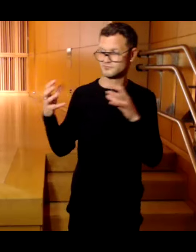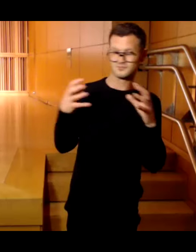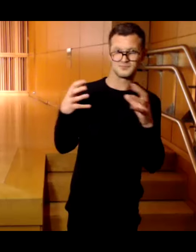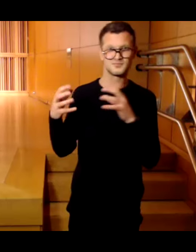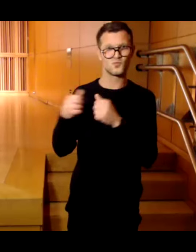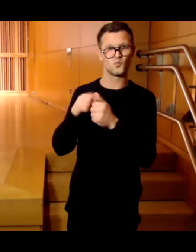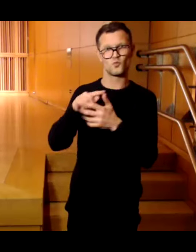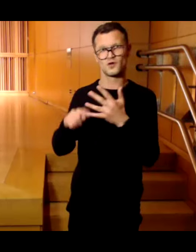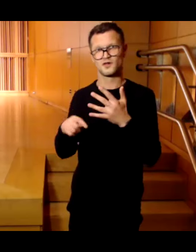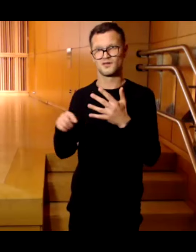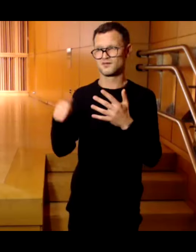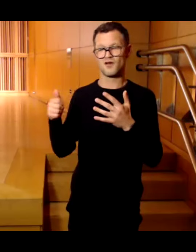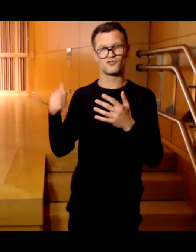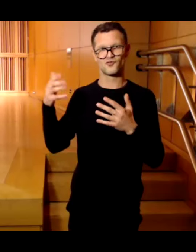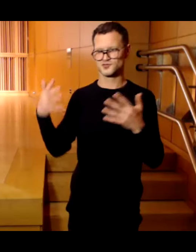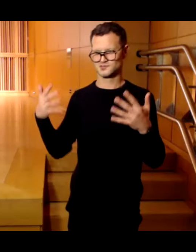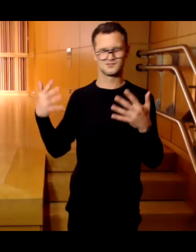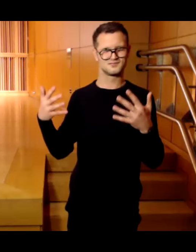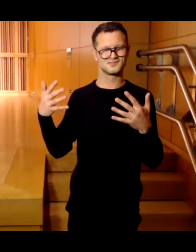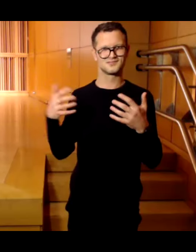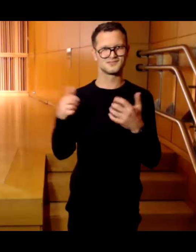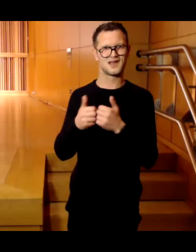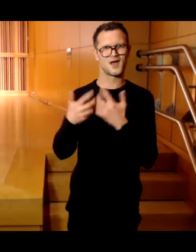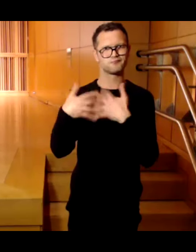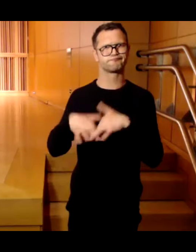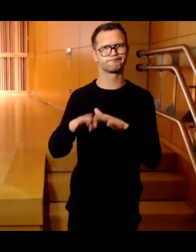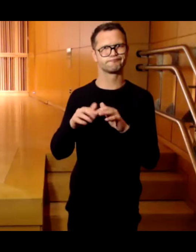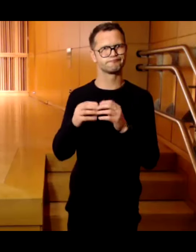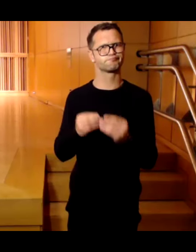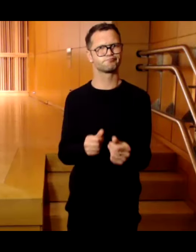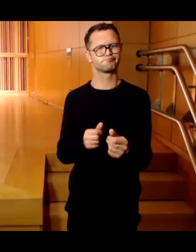stated bluntly, how can Americans rebound from the ugliness of today?